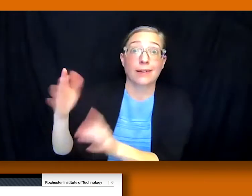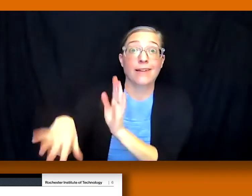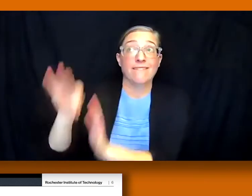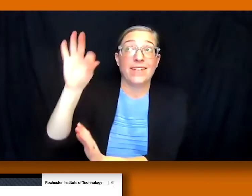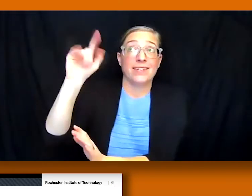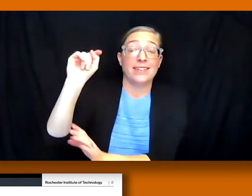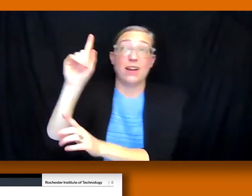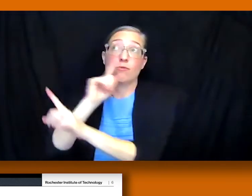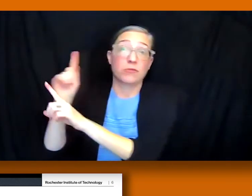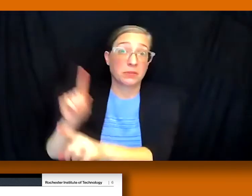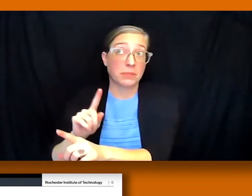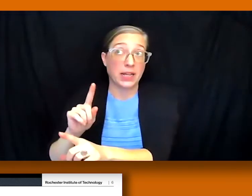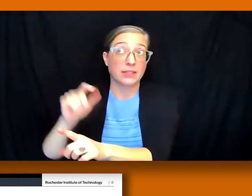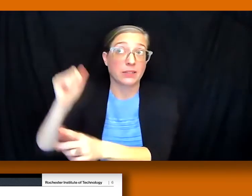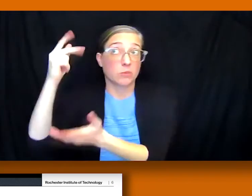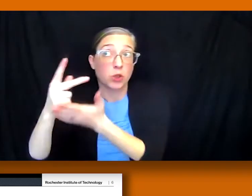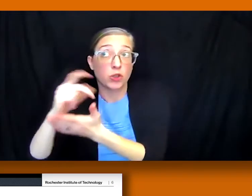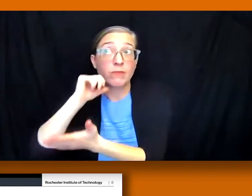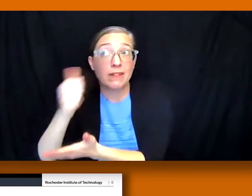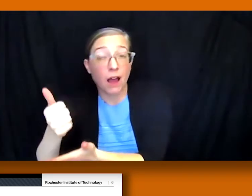um, your effort in calendar months.